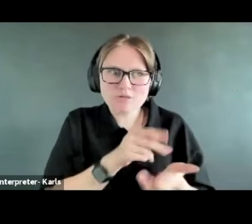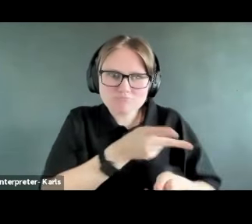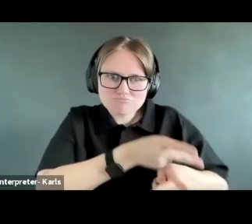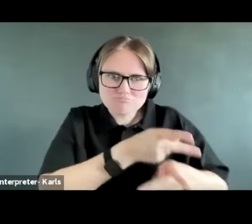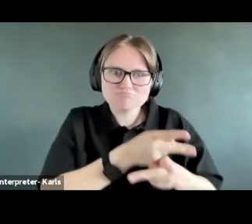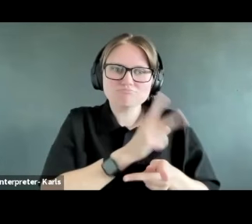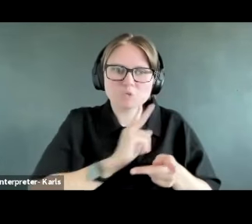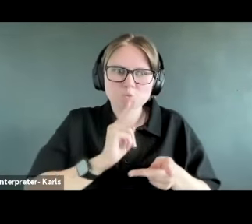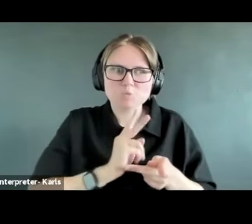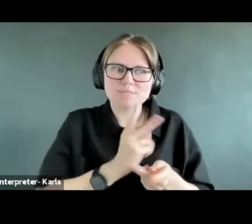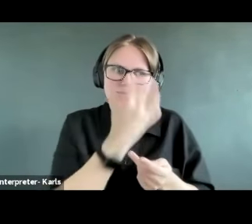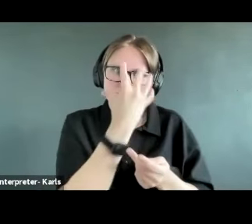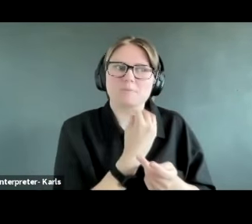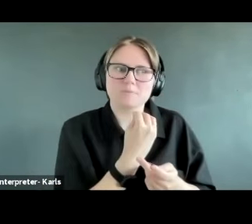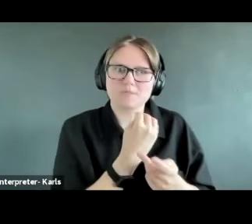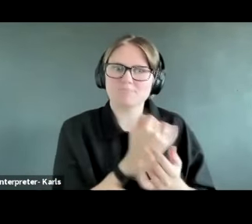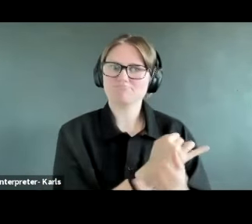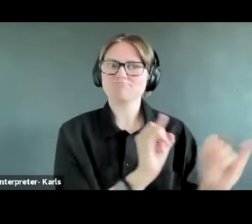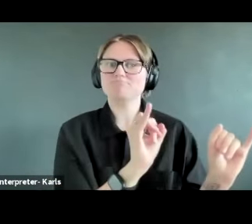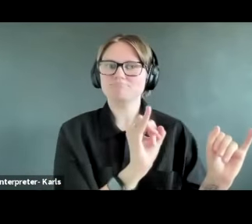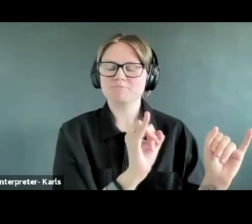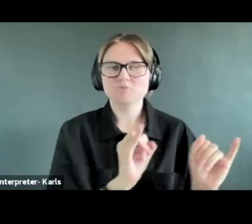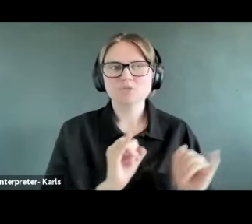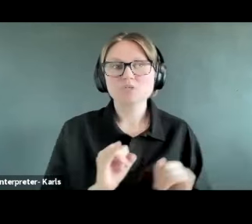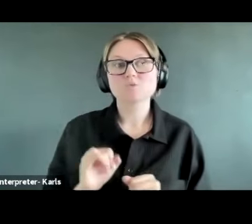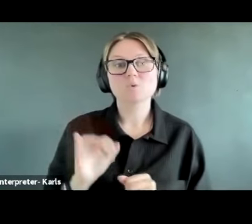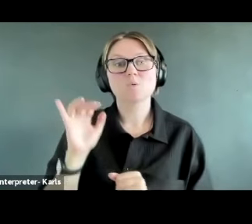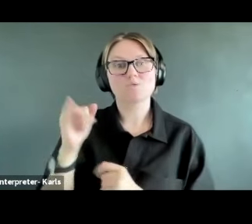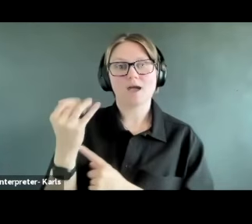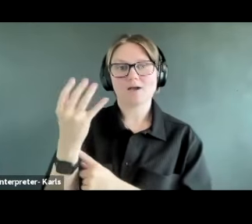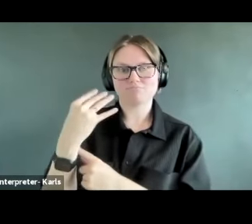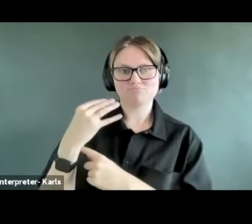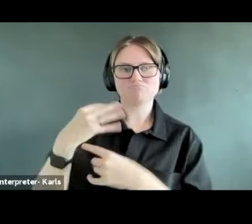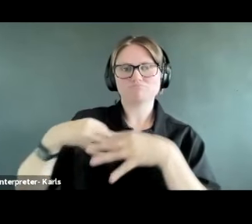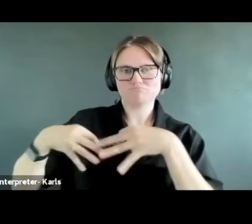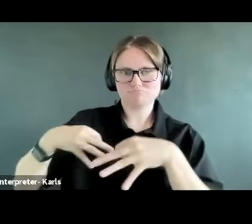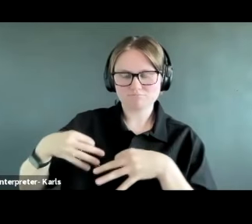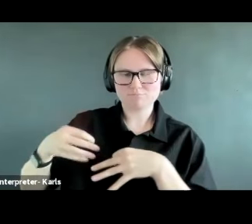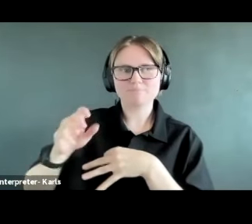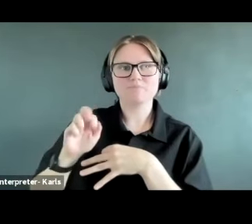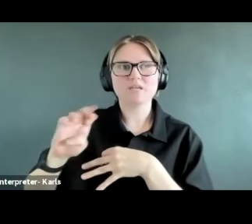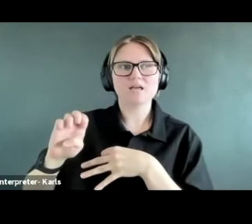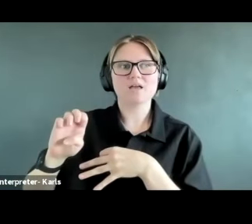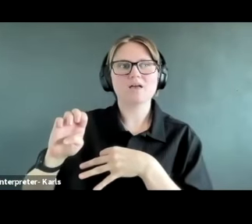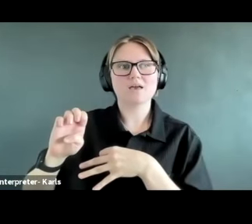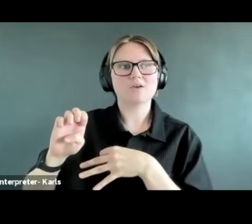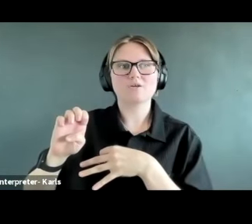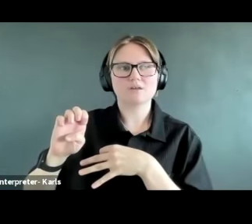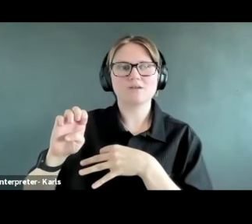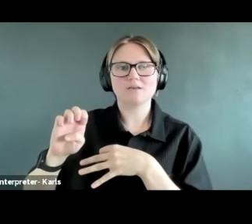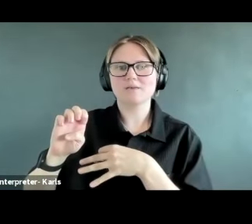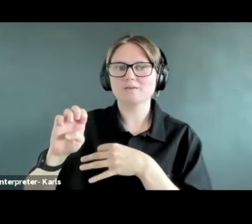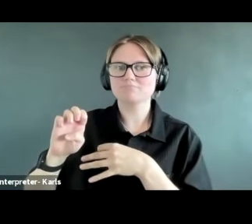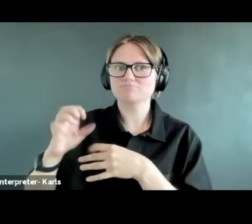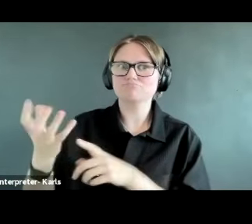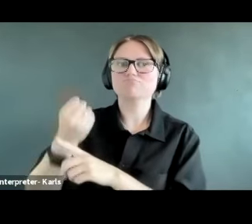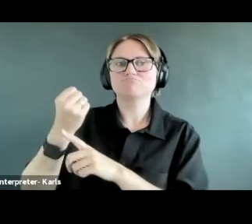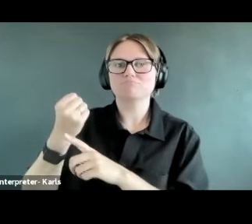of this opportunity with Aerie Changemakers, our nonprofit was born. Next slide, please.